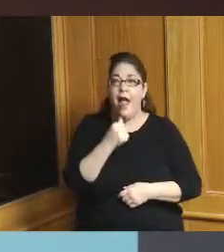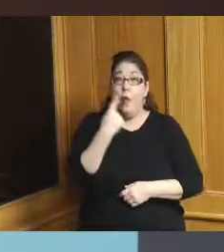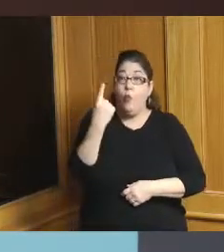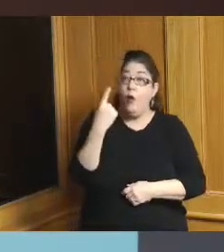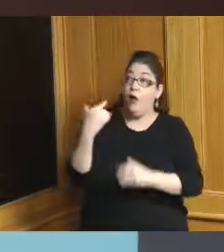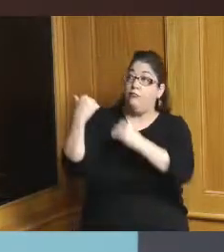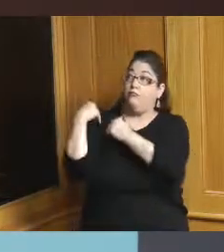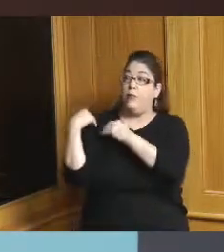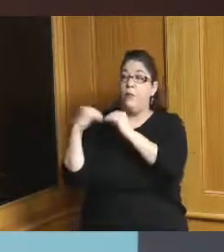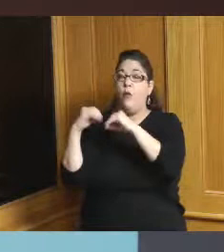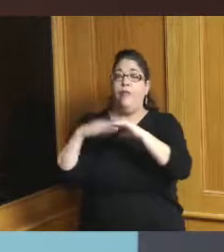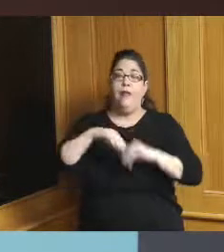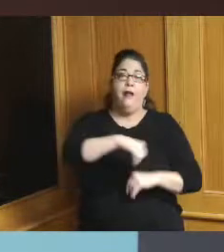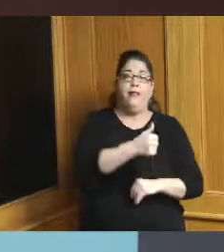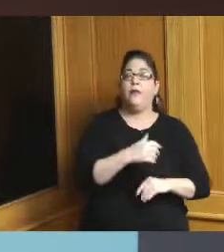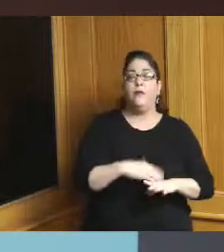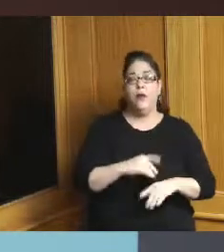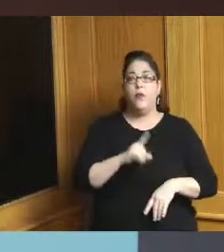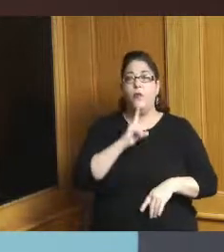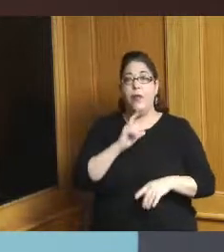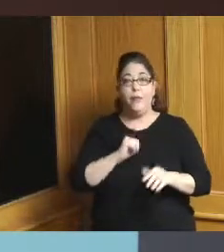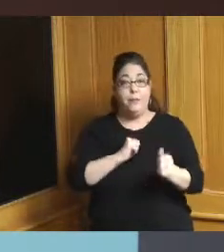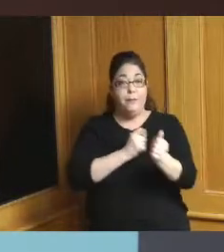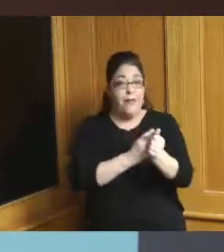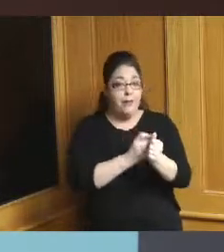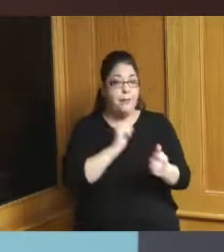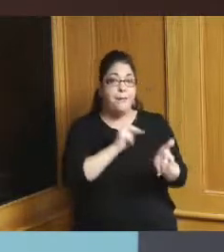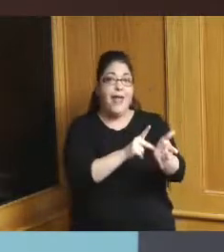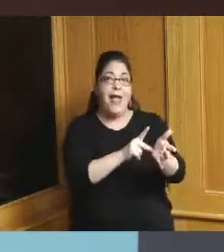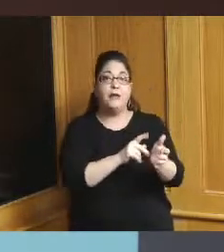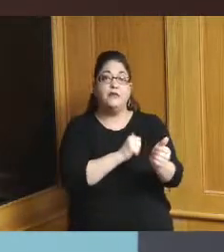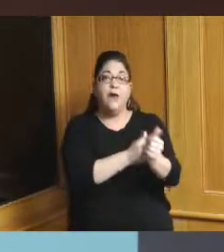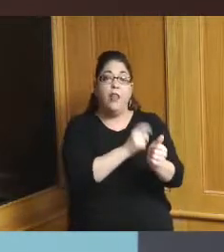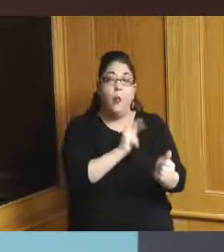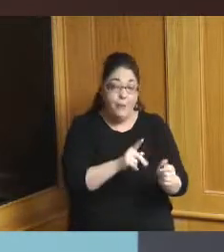when you look at follow-up and that's what I'm thinking these this percentage here of these